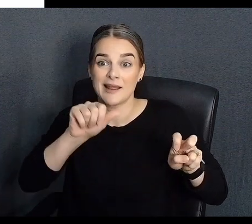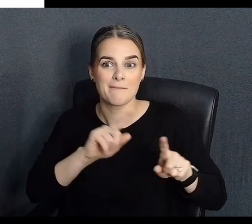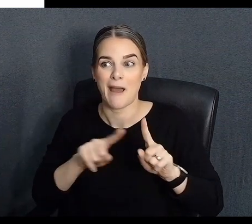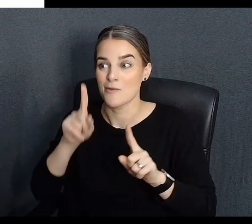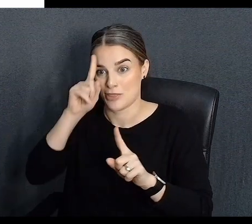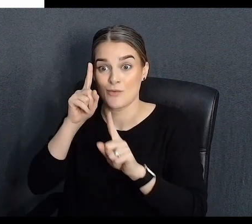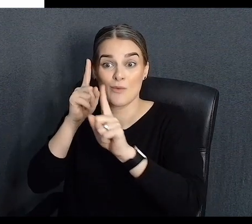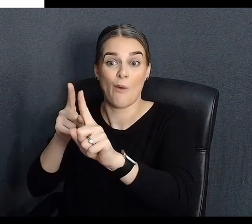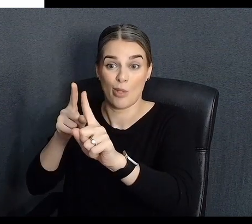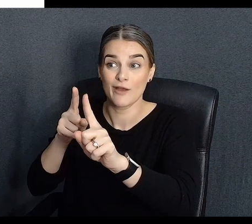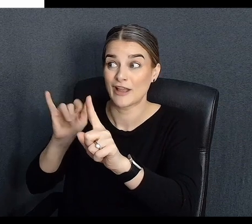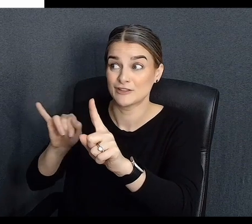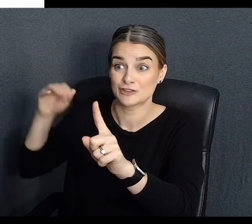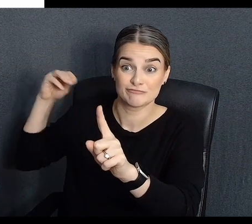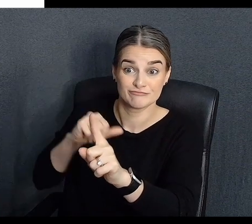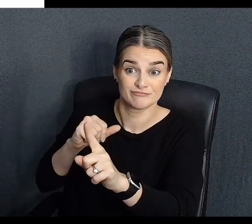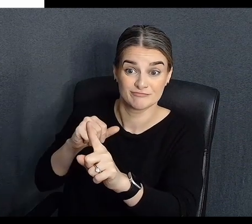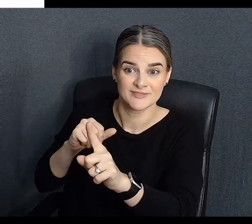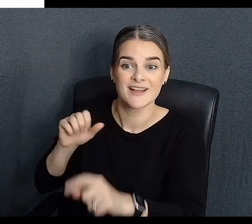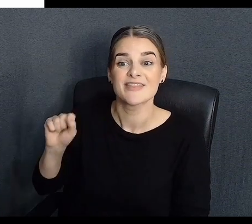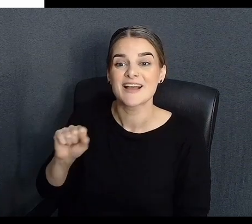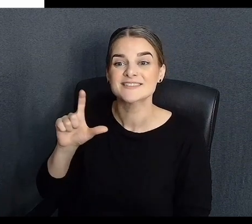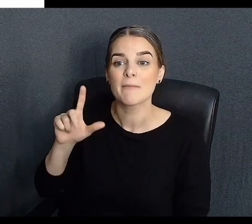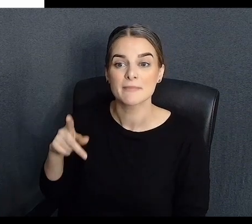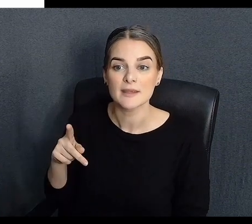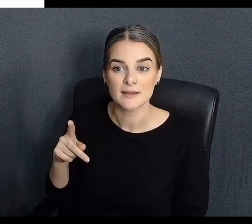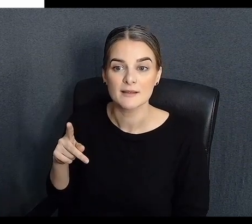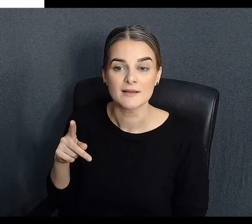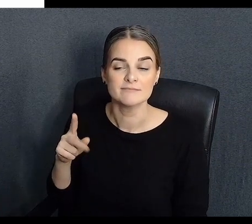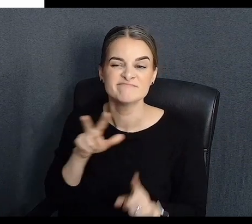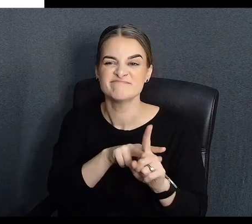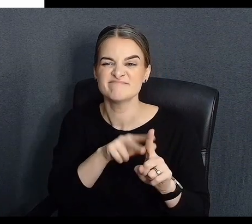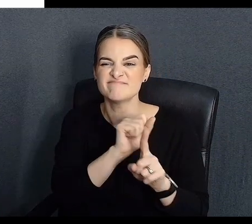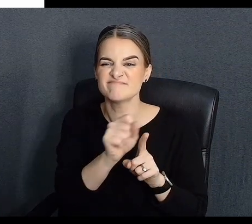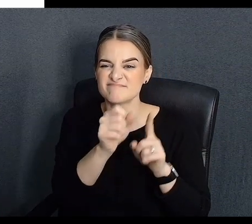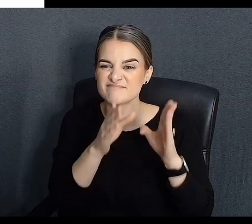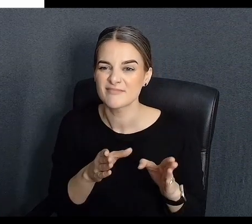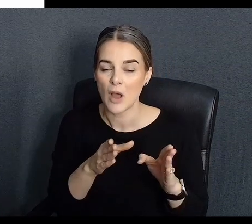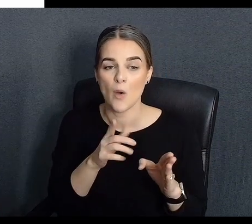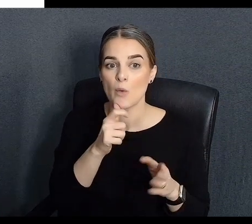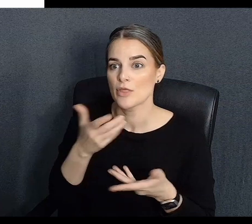purposes, the SLP on the case, or that the person is working with, they're going to collect information like case history